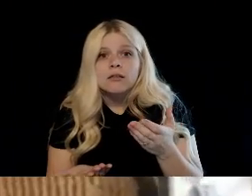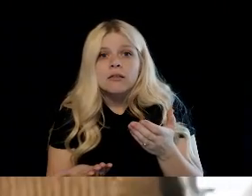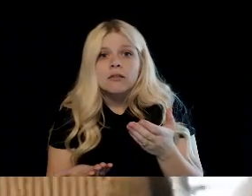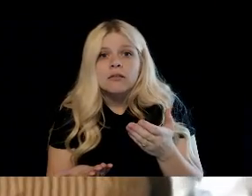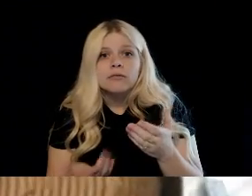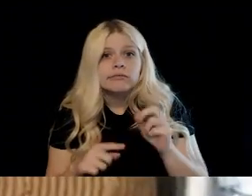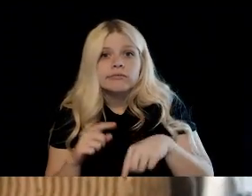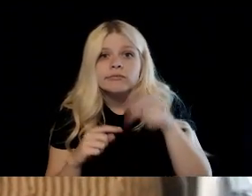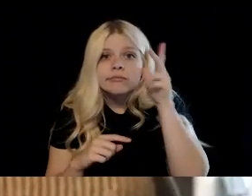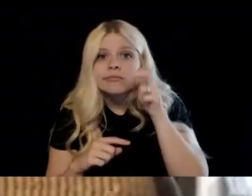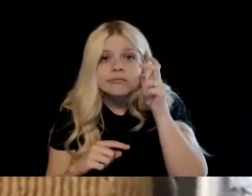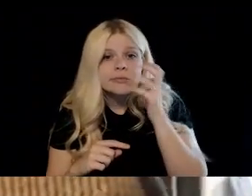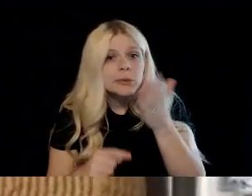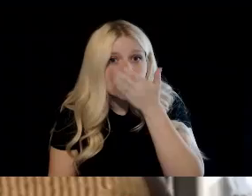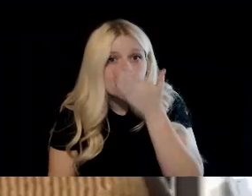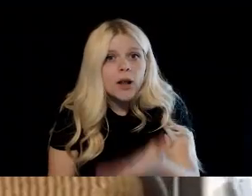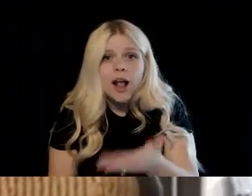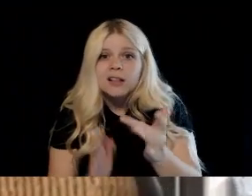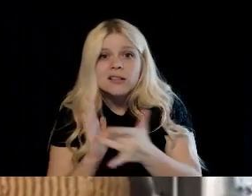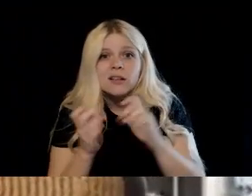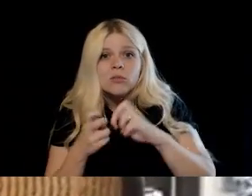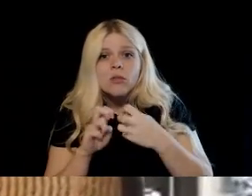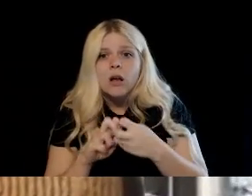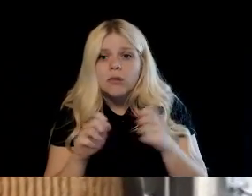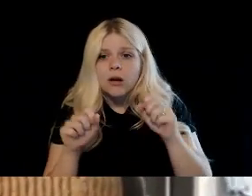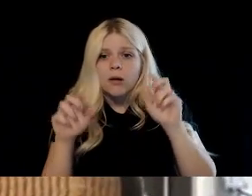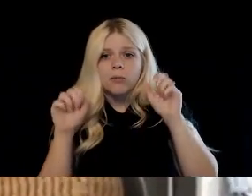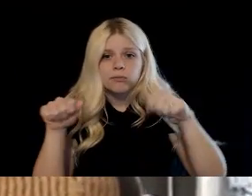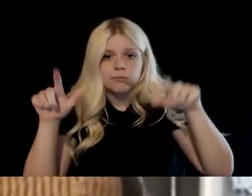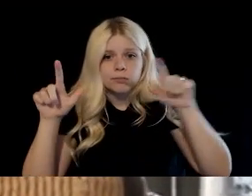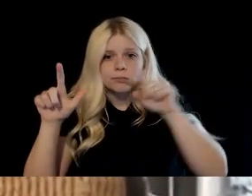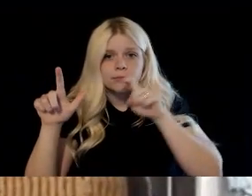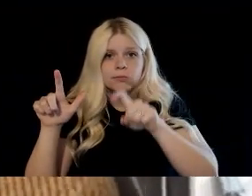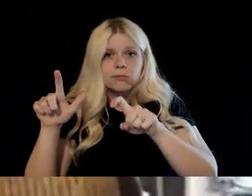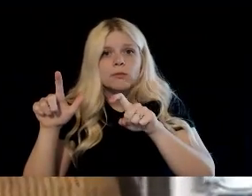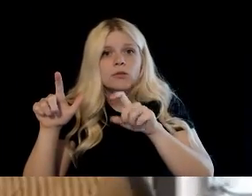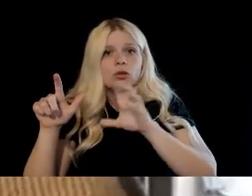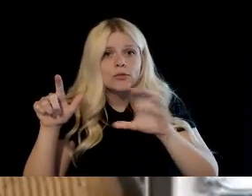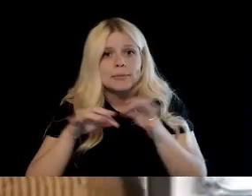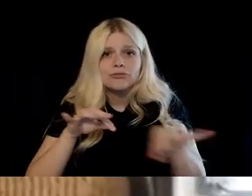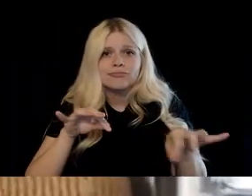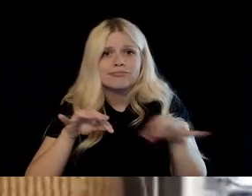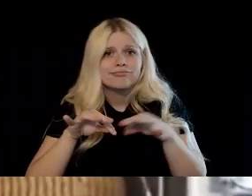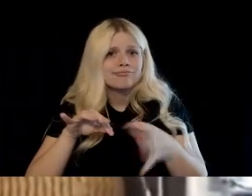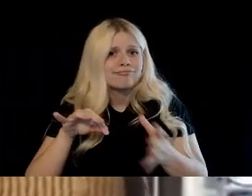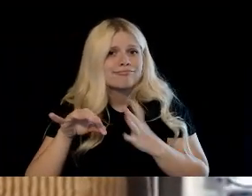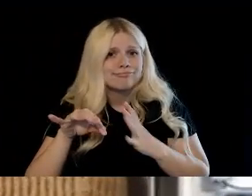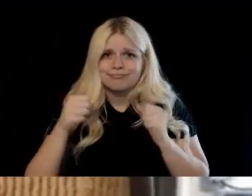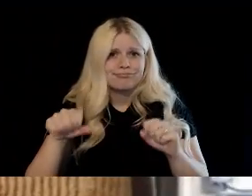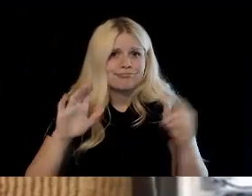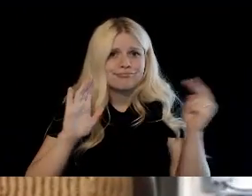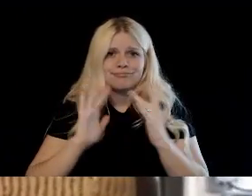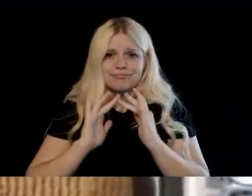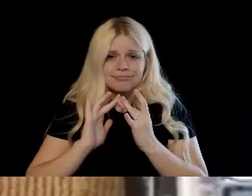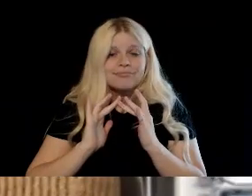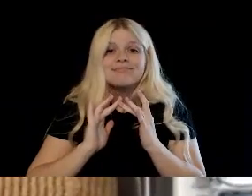some of our technical issues- that's been challenging. So YouTube's a great way to do that. So support your zoo guys, while we're closed. We love that you're here.